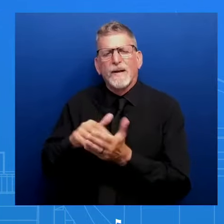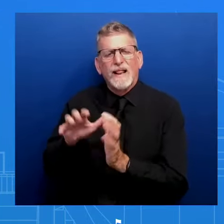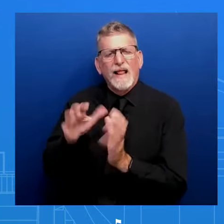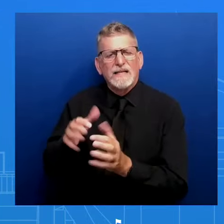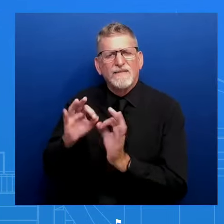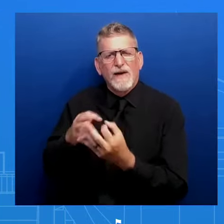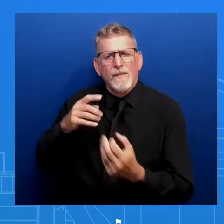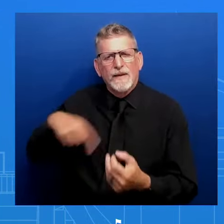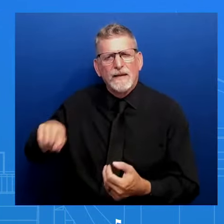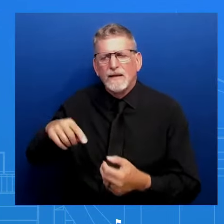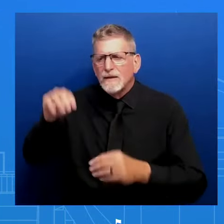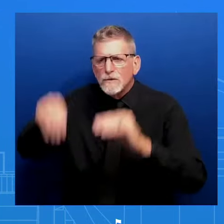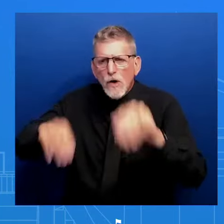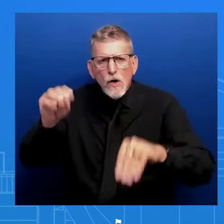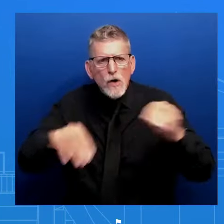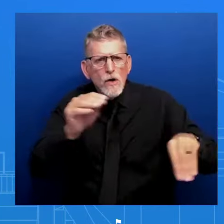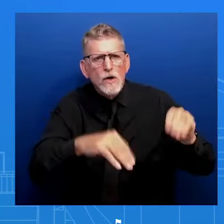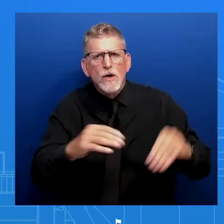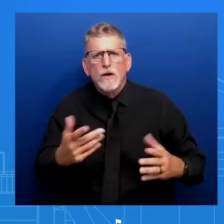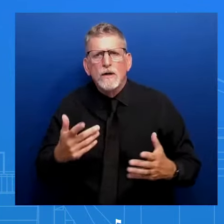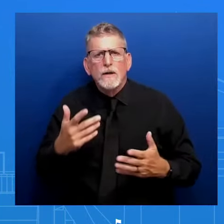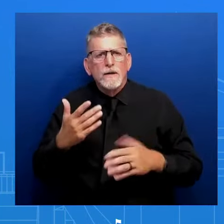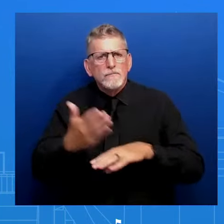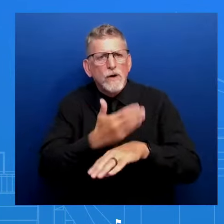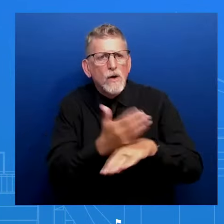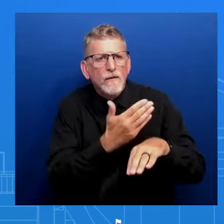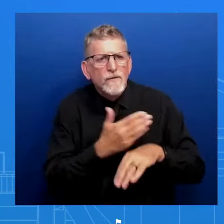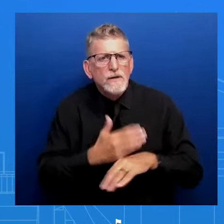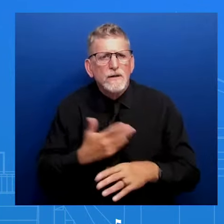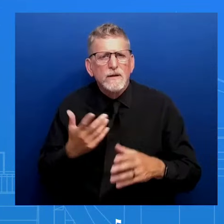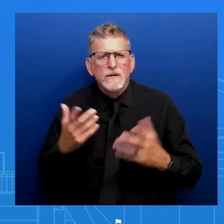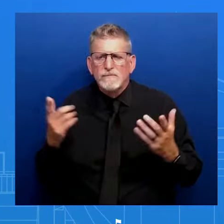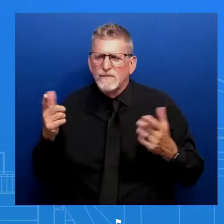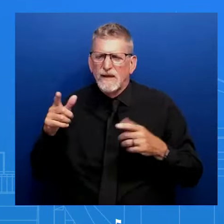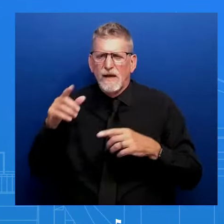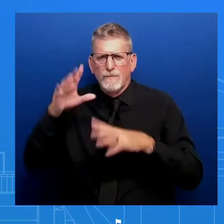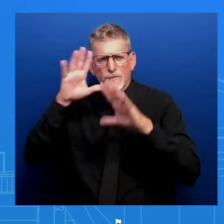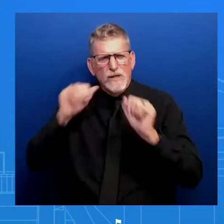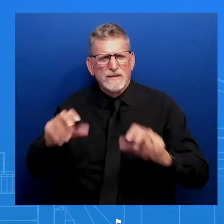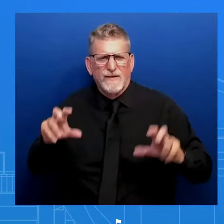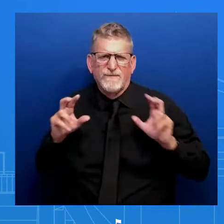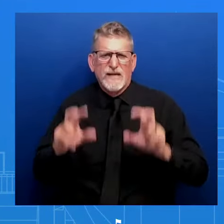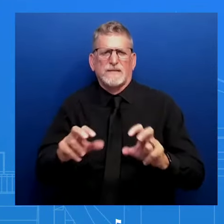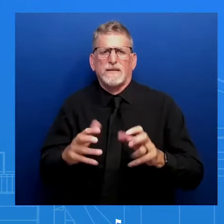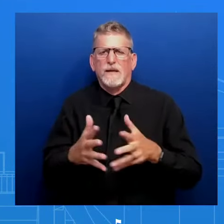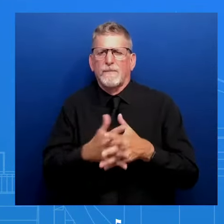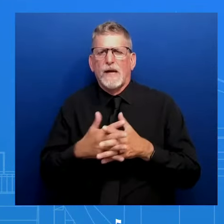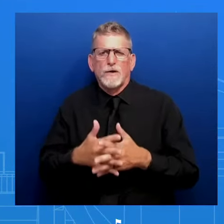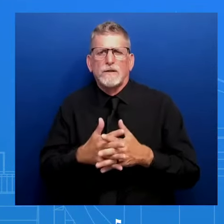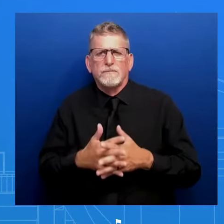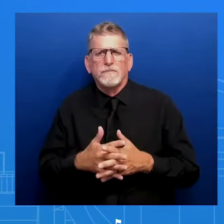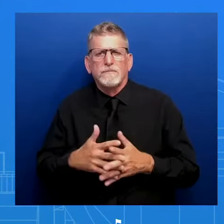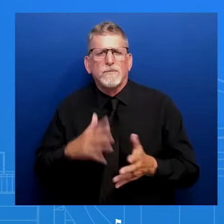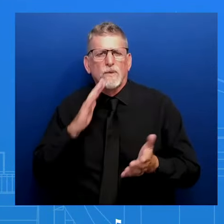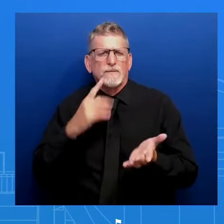step forward as we talk about how to deal with this climate crisis. The Press: Any antitrust concerns about multiple companies working together in that fashion?